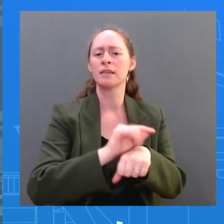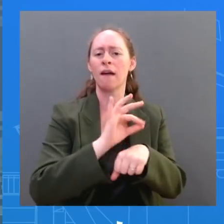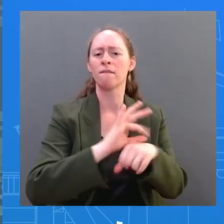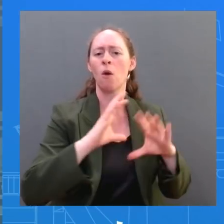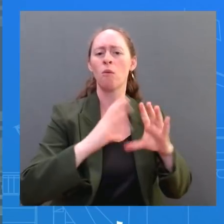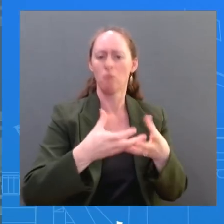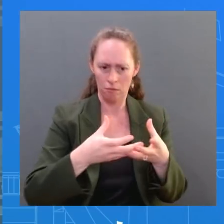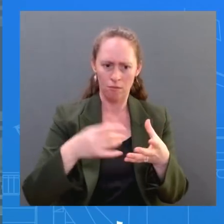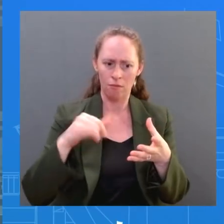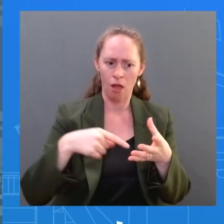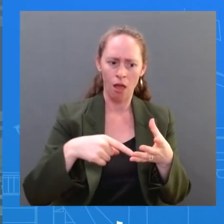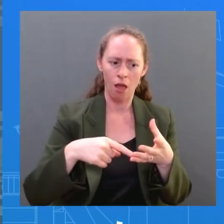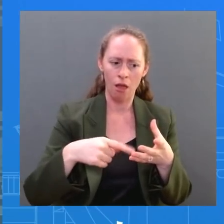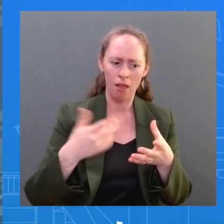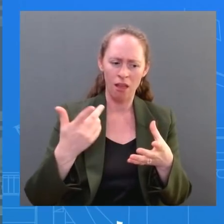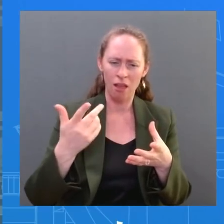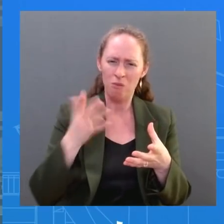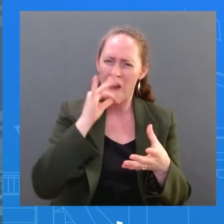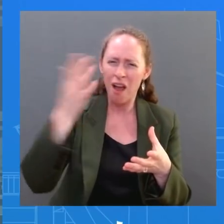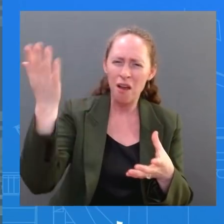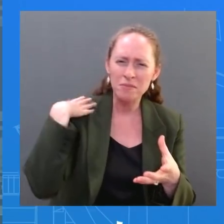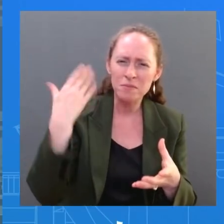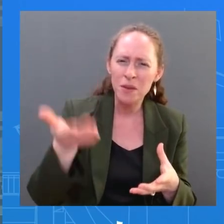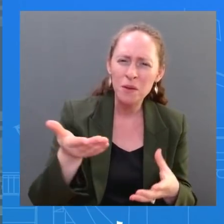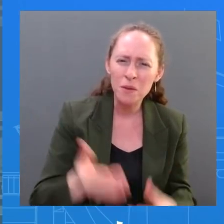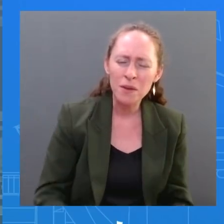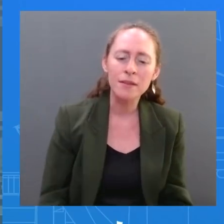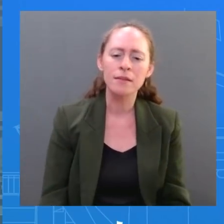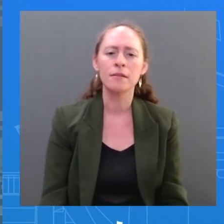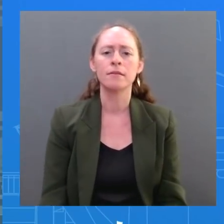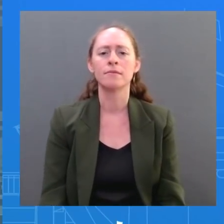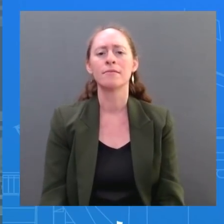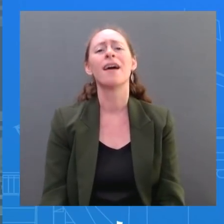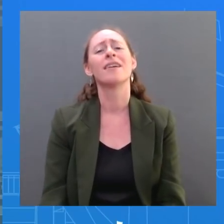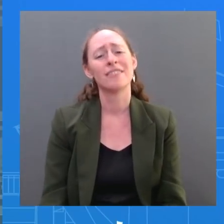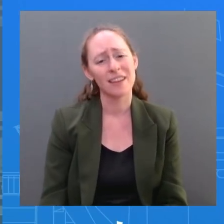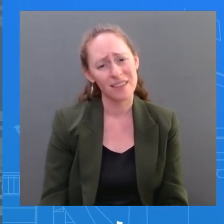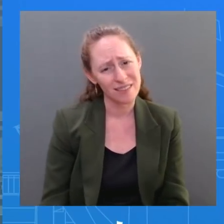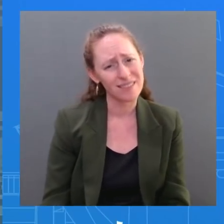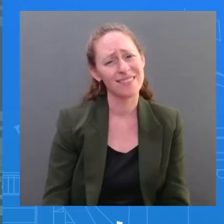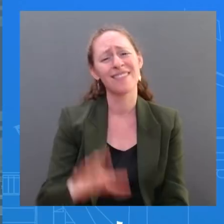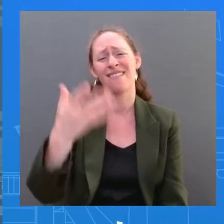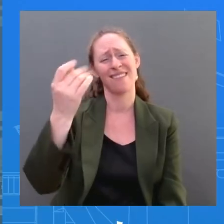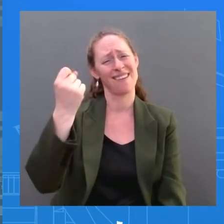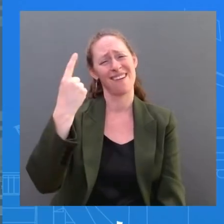far before the -- not only the decision, but the leaked decision, to think about